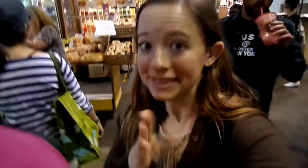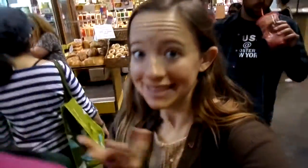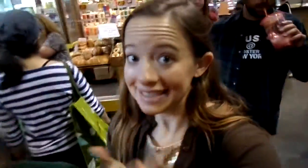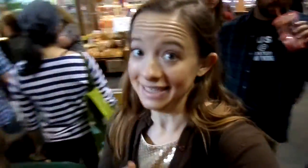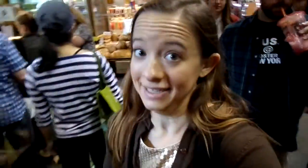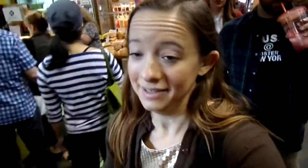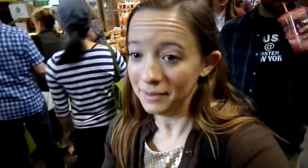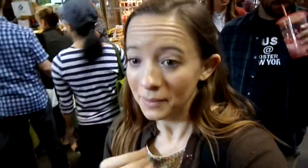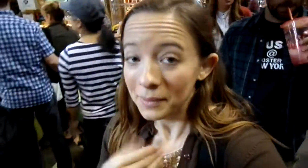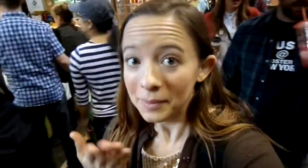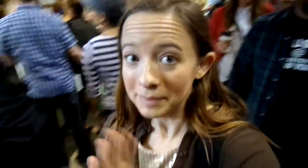It's so busy here!